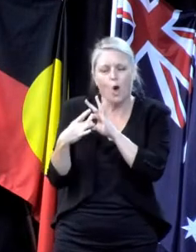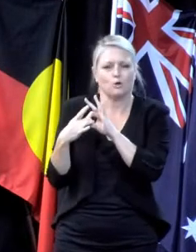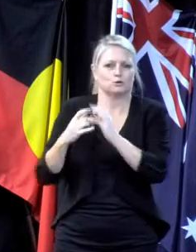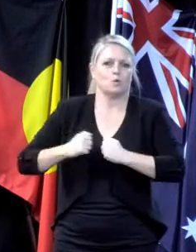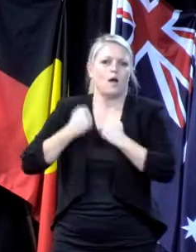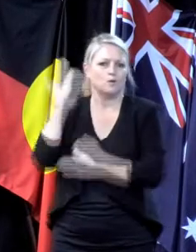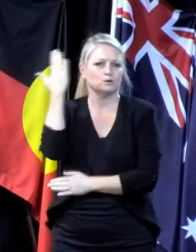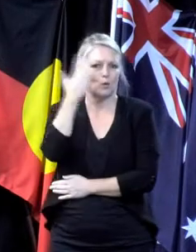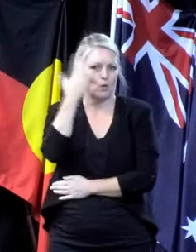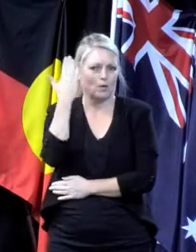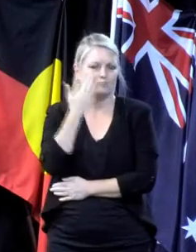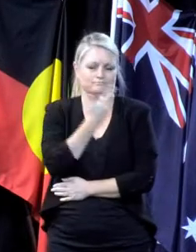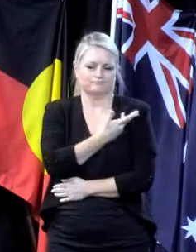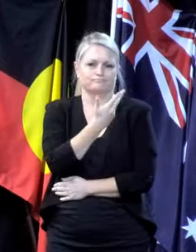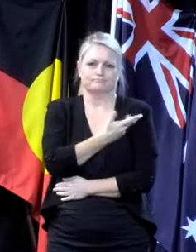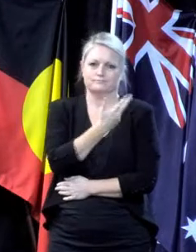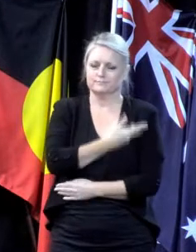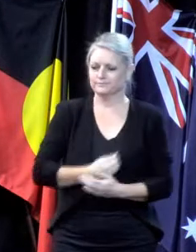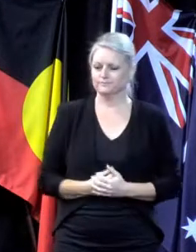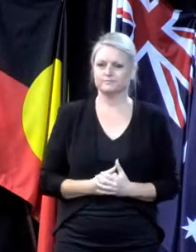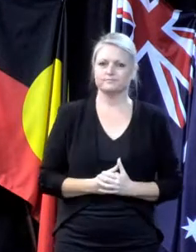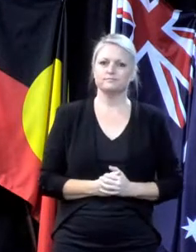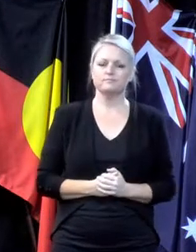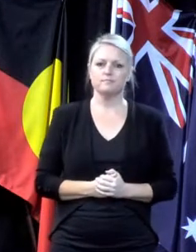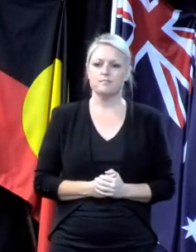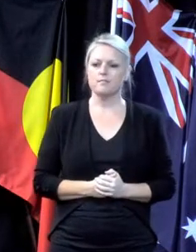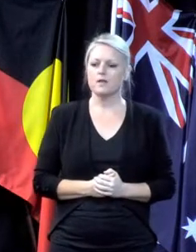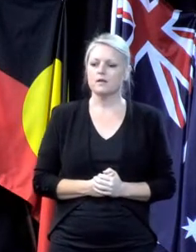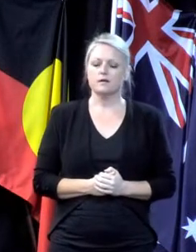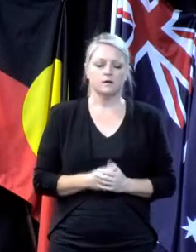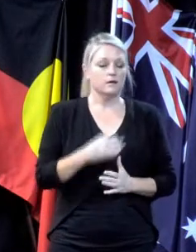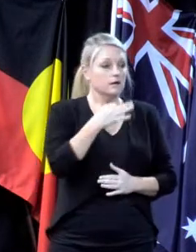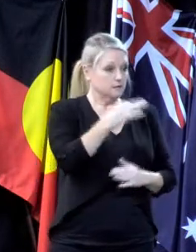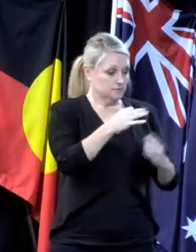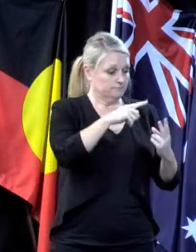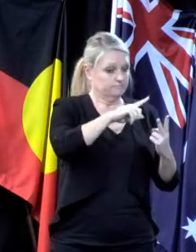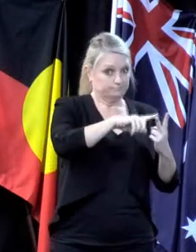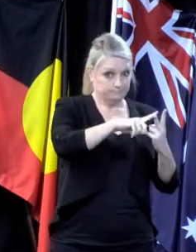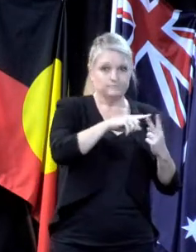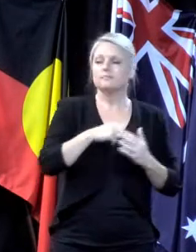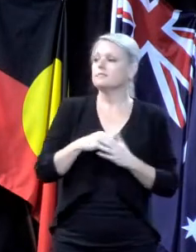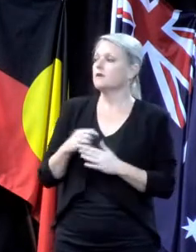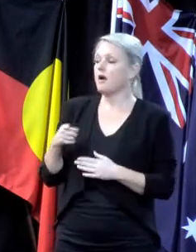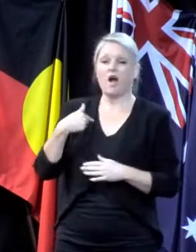Thank you. Ms. Swancutt. No, we're the same, mirroring the other two schools.